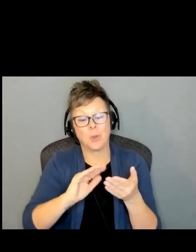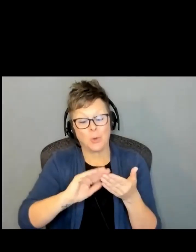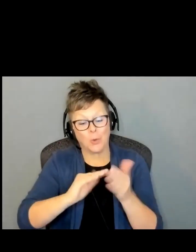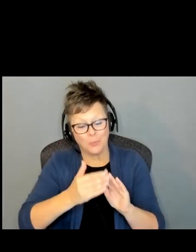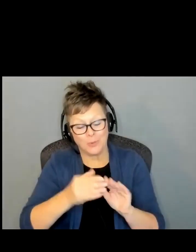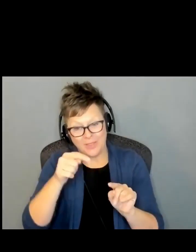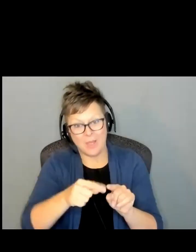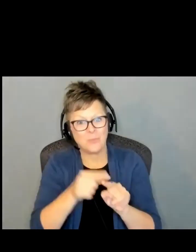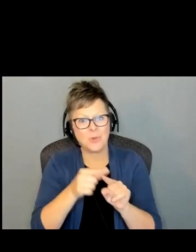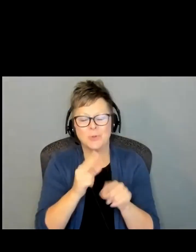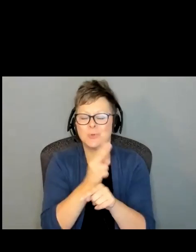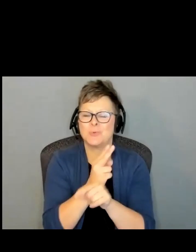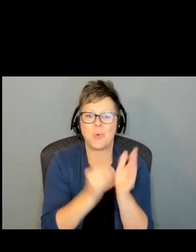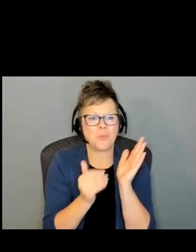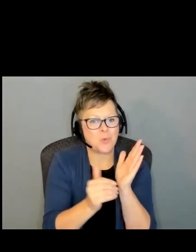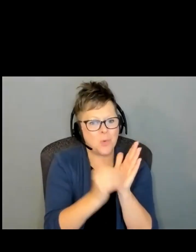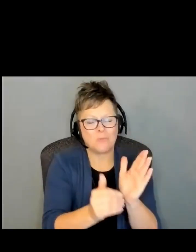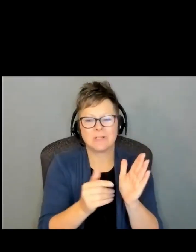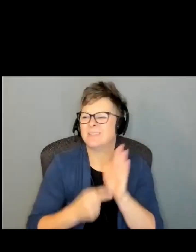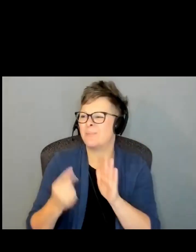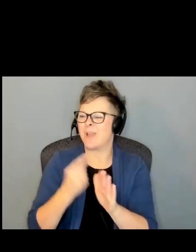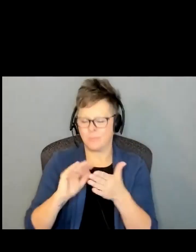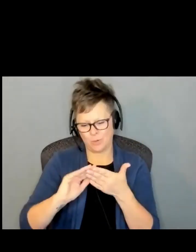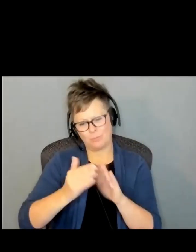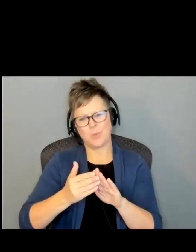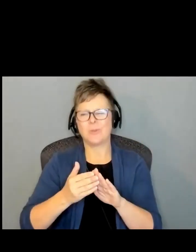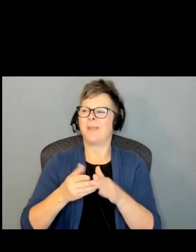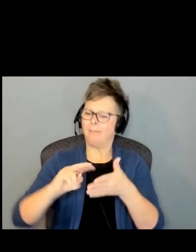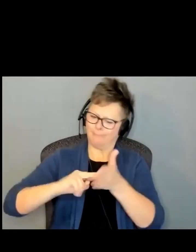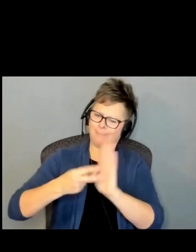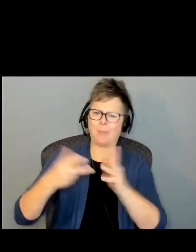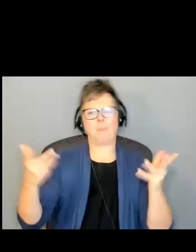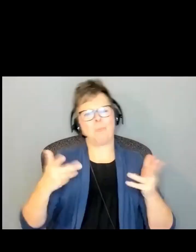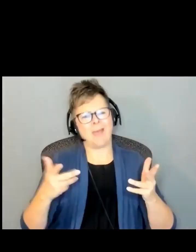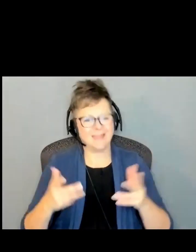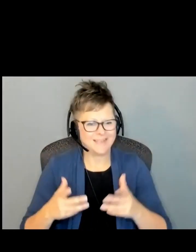so much sometimes it loses all meaning. So, I appreciate Shane Walker's next question.